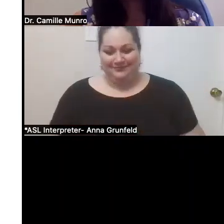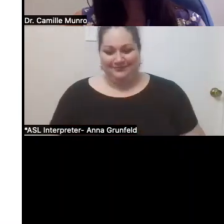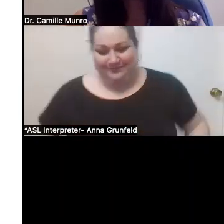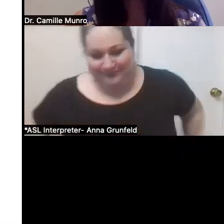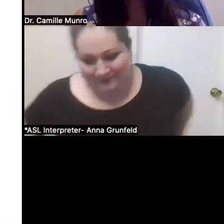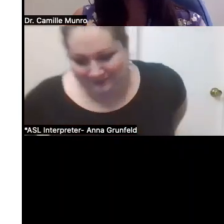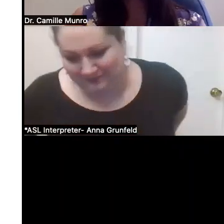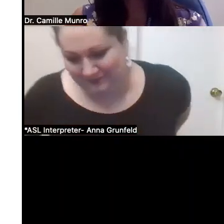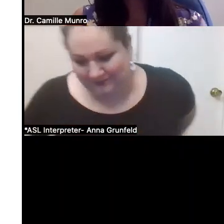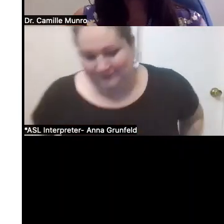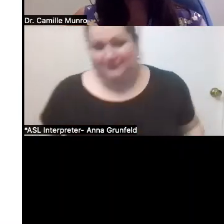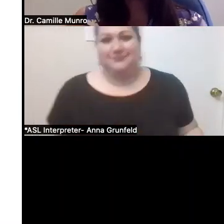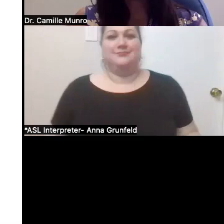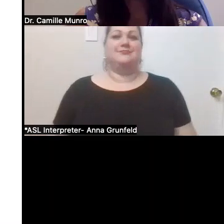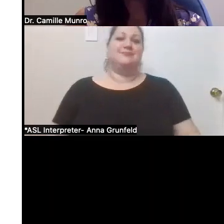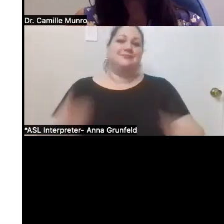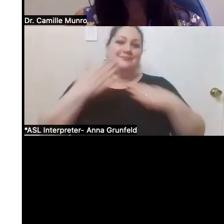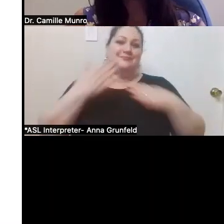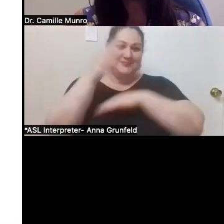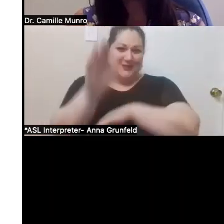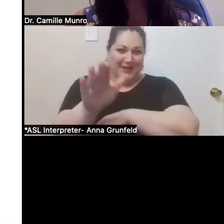Hey, good afternoon, everybody. Thank you, Michael.